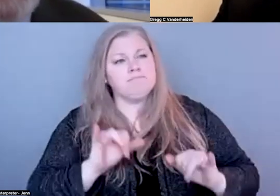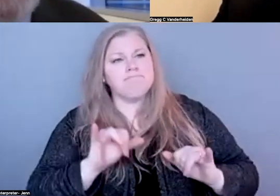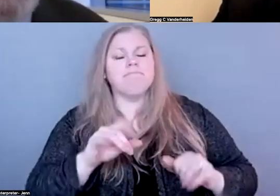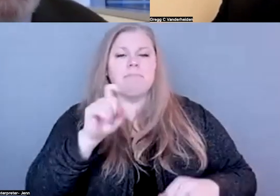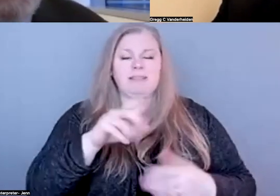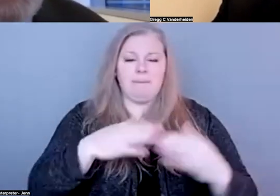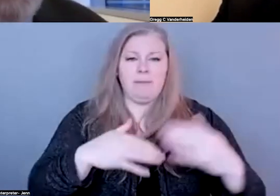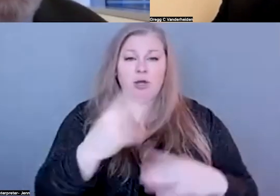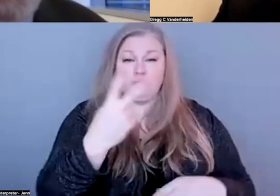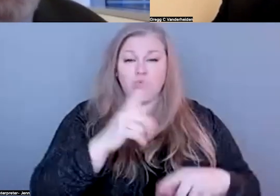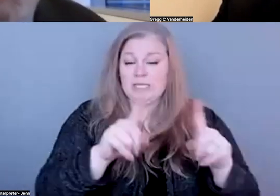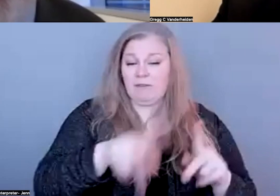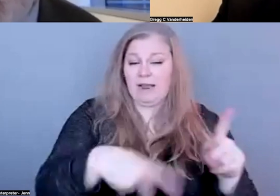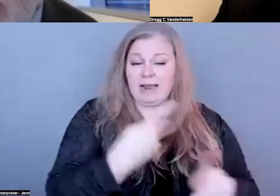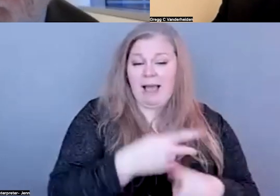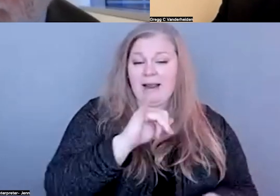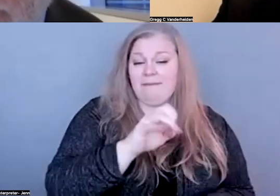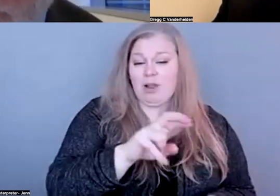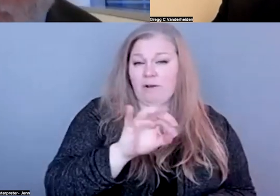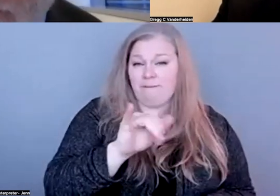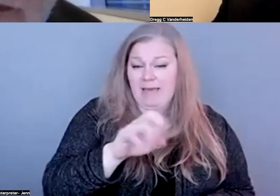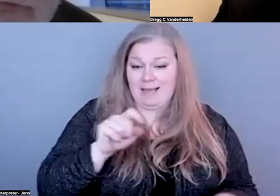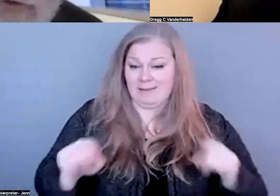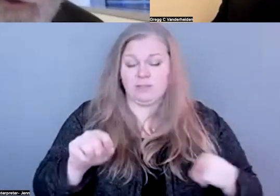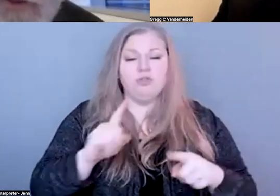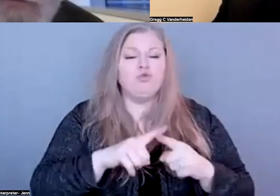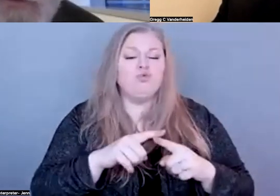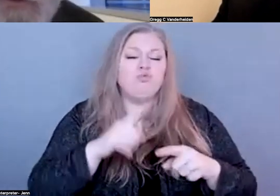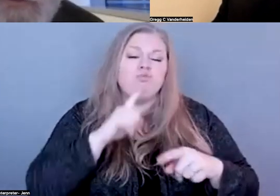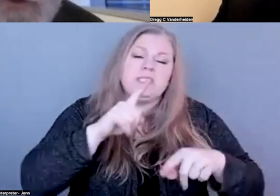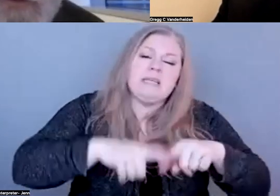depending on what tasks or goals are to be accomplished and that we shouldn't